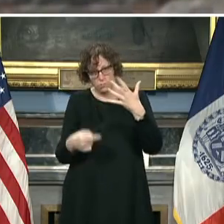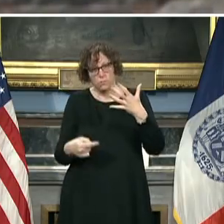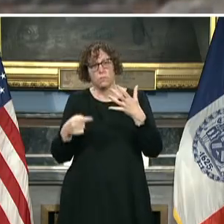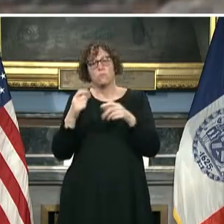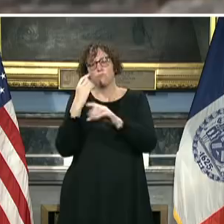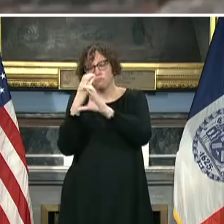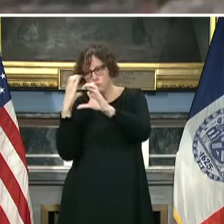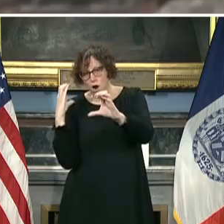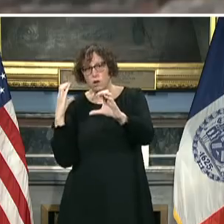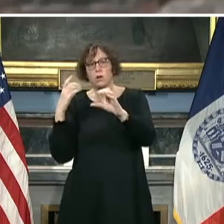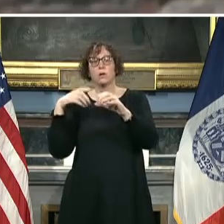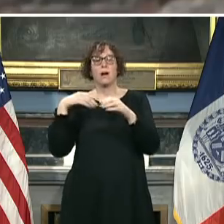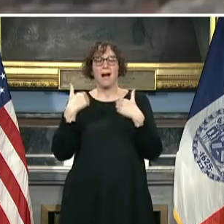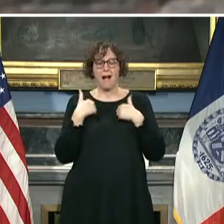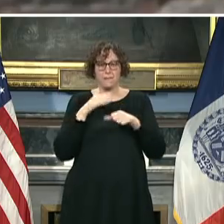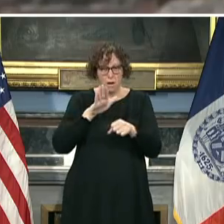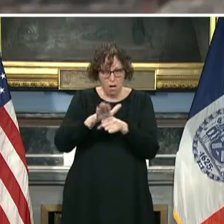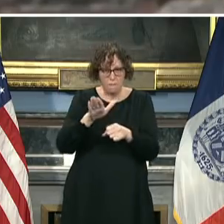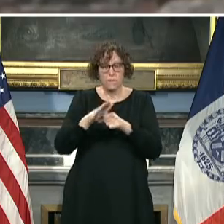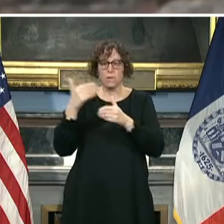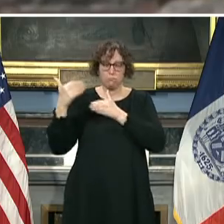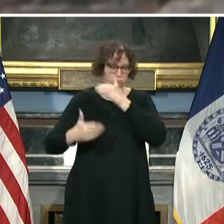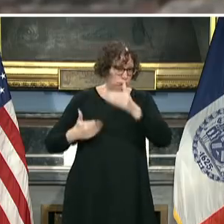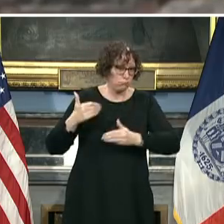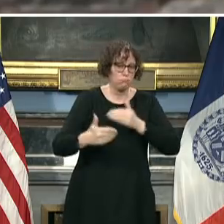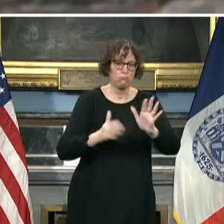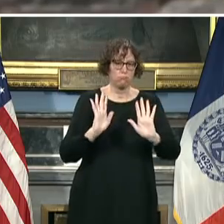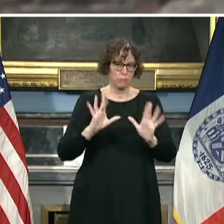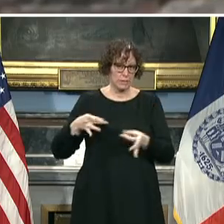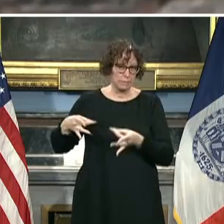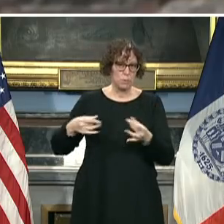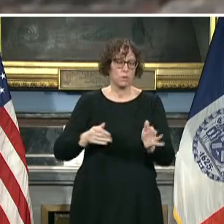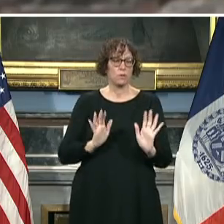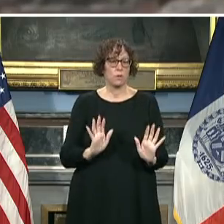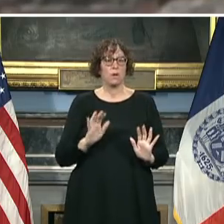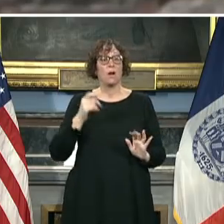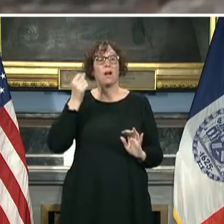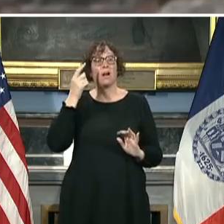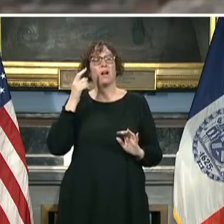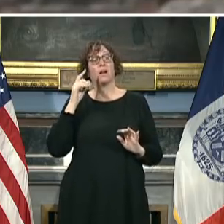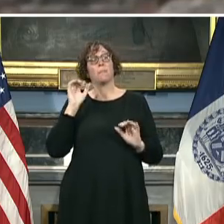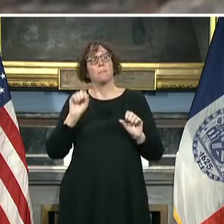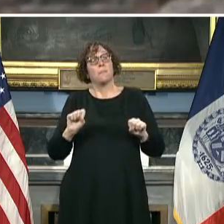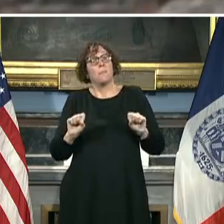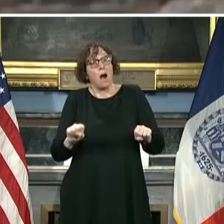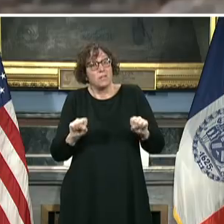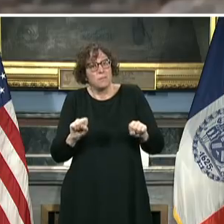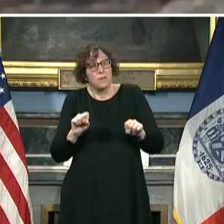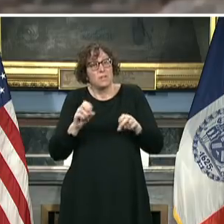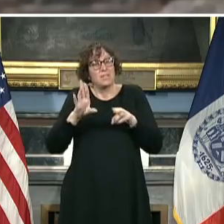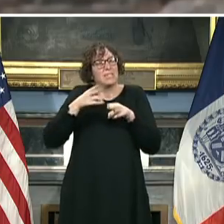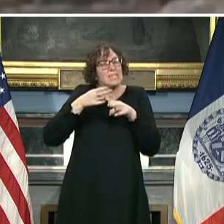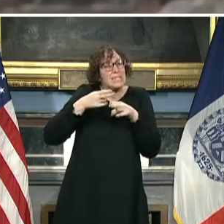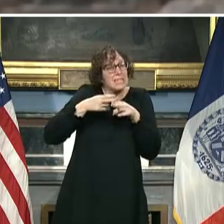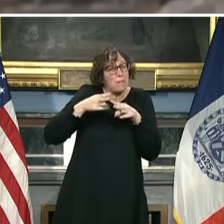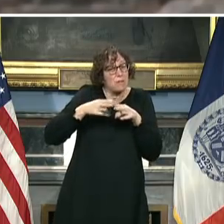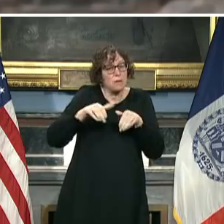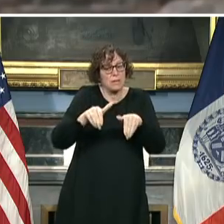CAPACITY. AS I SAID OVER THE WEEKEND, WE MAY WELL BE DEALING WITH